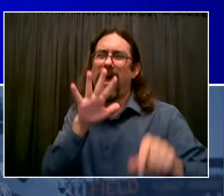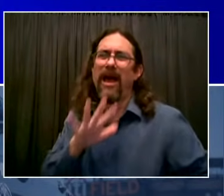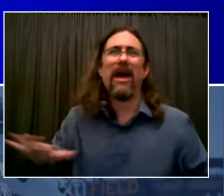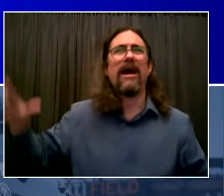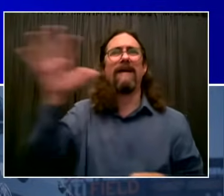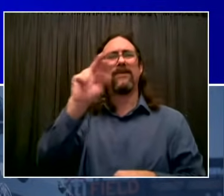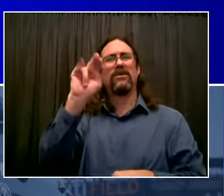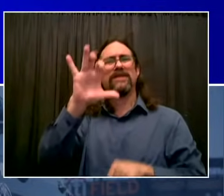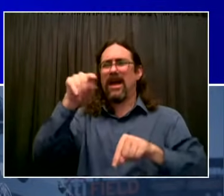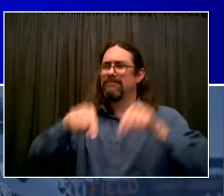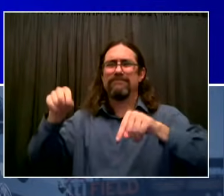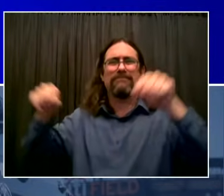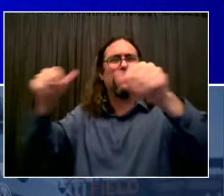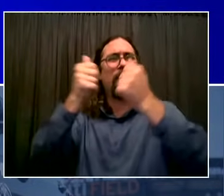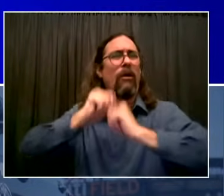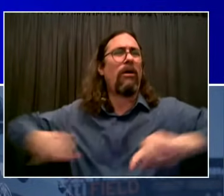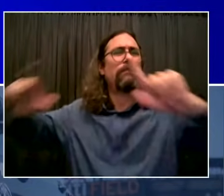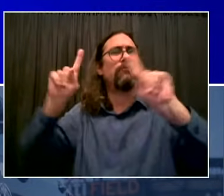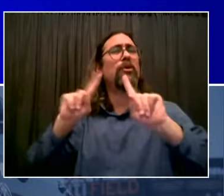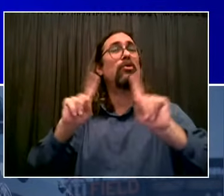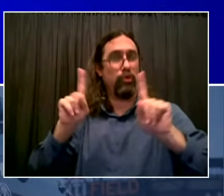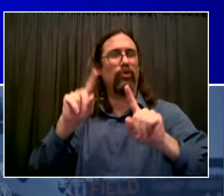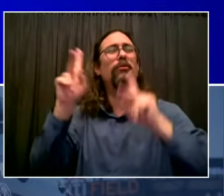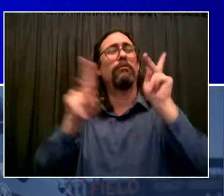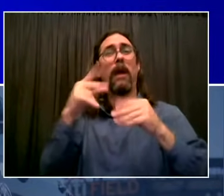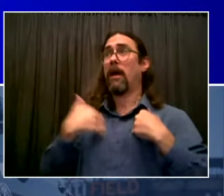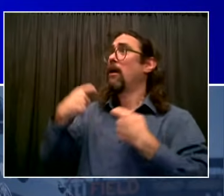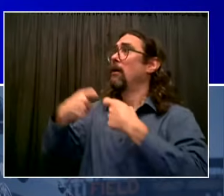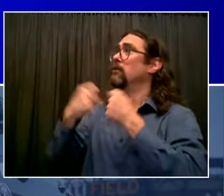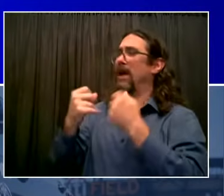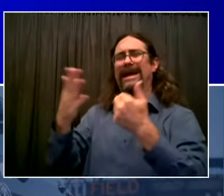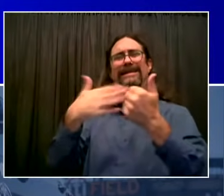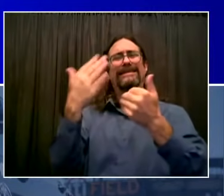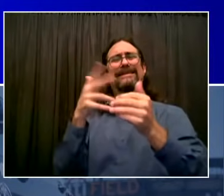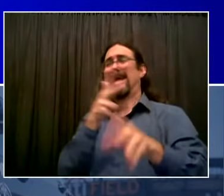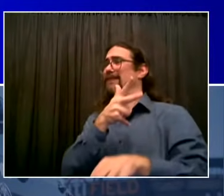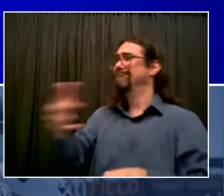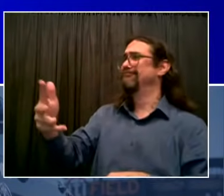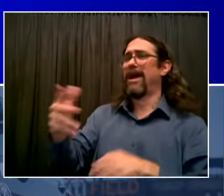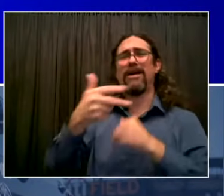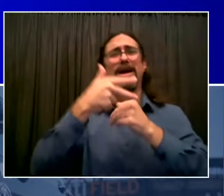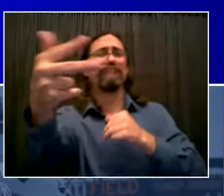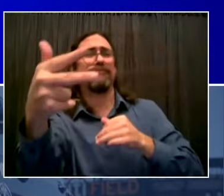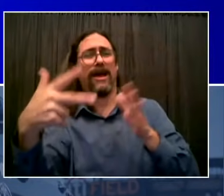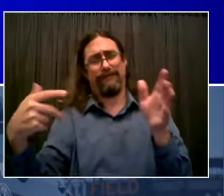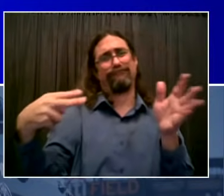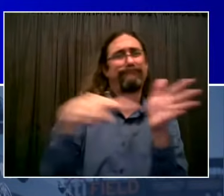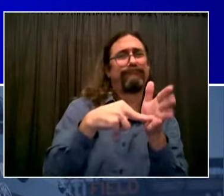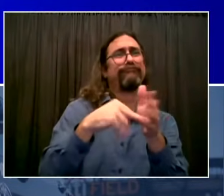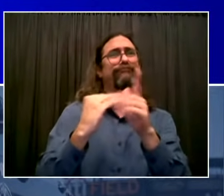BIG PUBLIC EFFORT TOA MKE THOSE CHARGES AVAILABLE ALL THROUGH THE CITY.